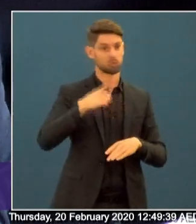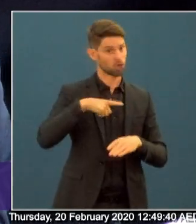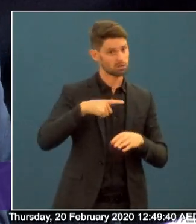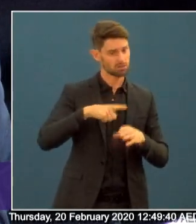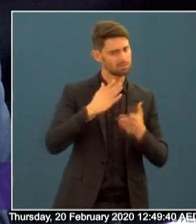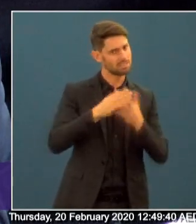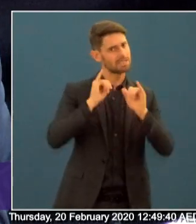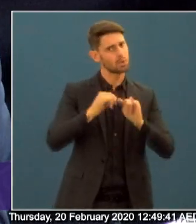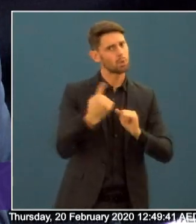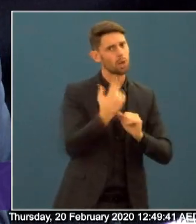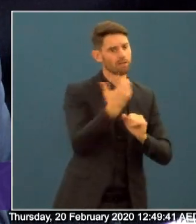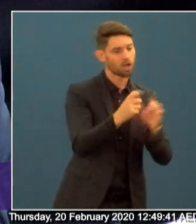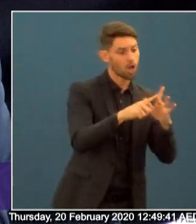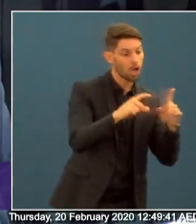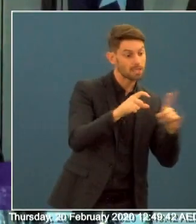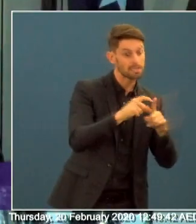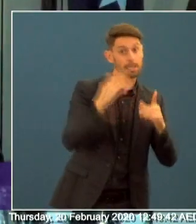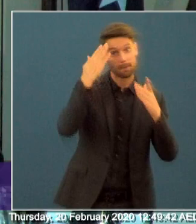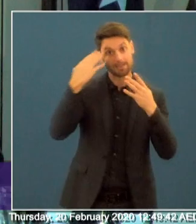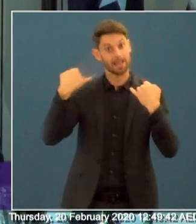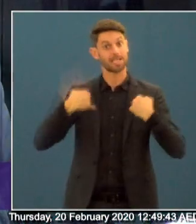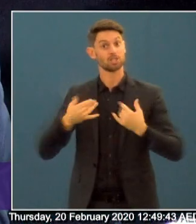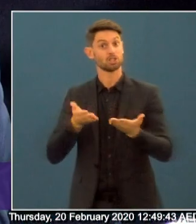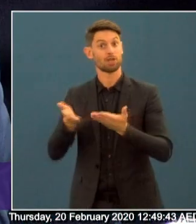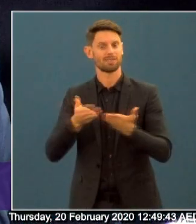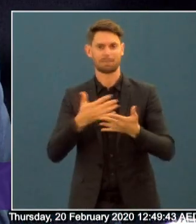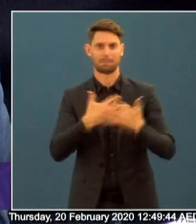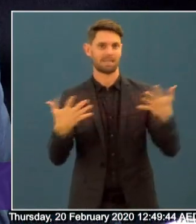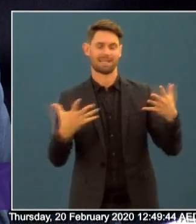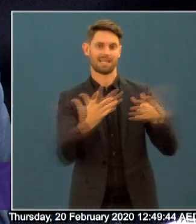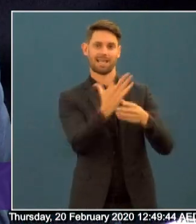for people with intellectual disability. It was suggested but not acted on?